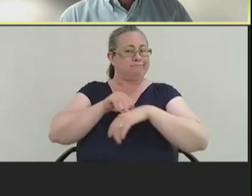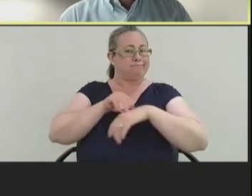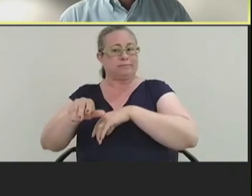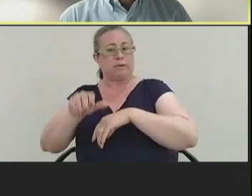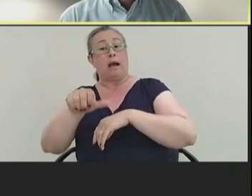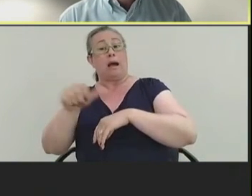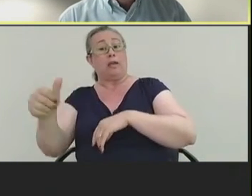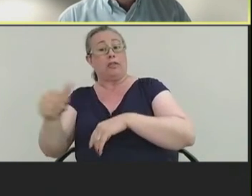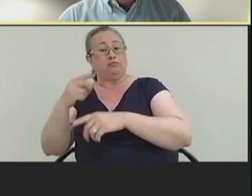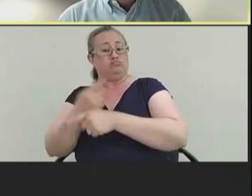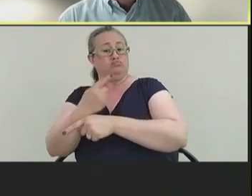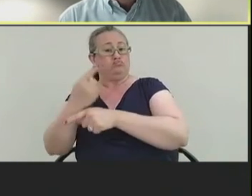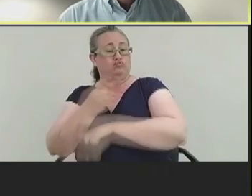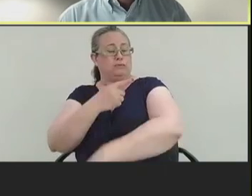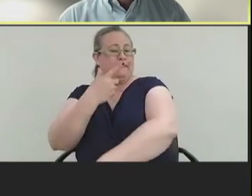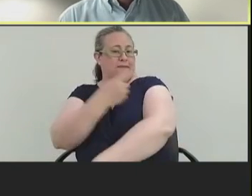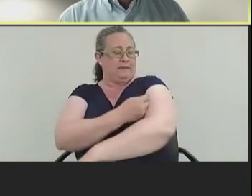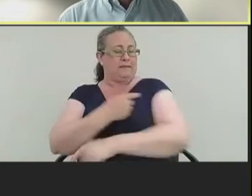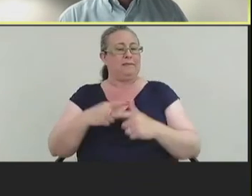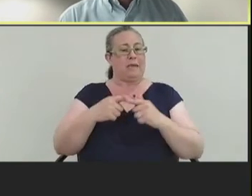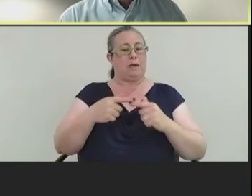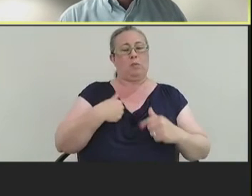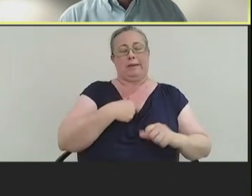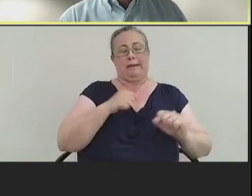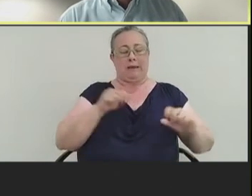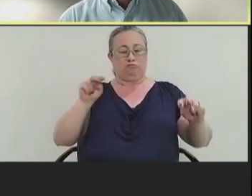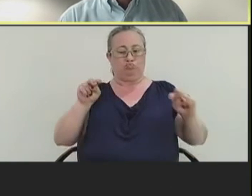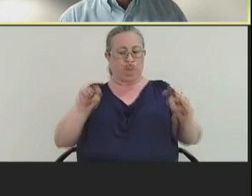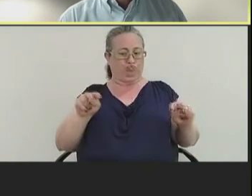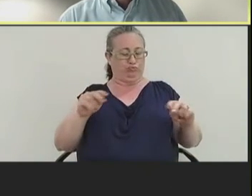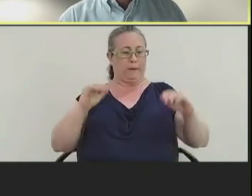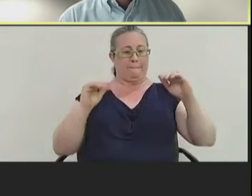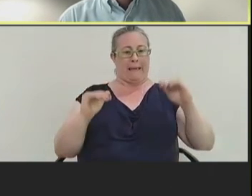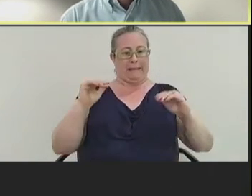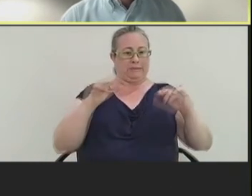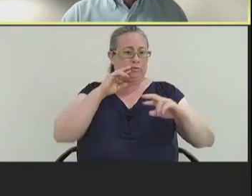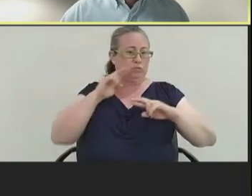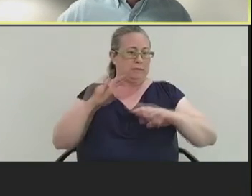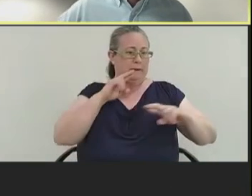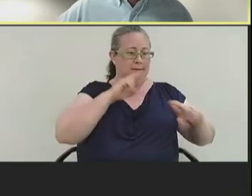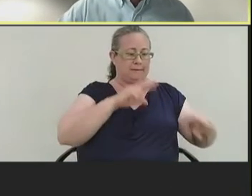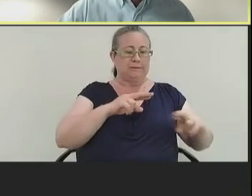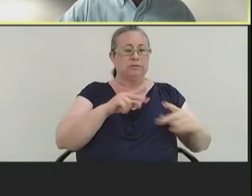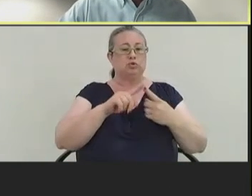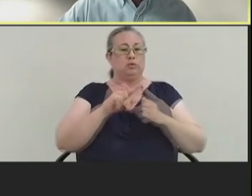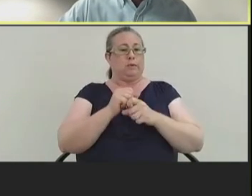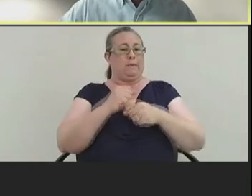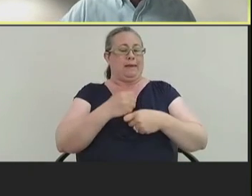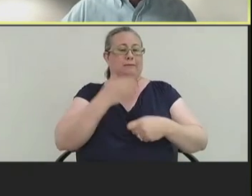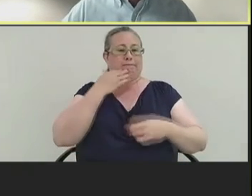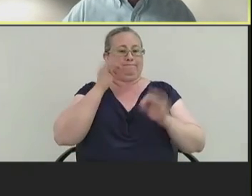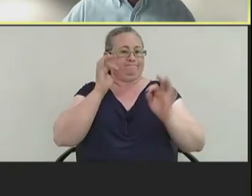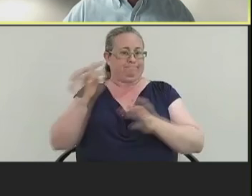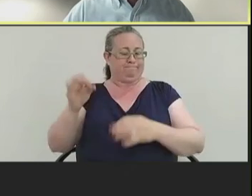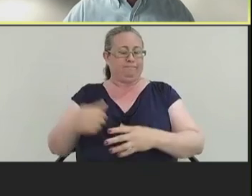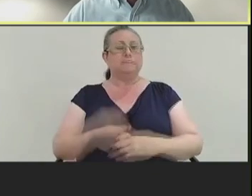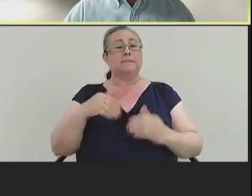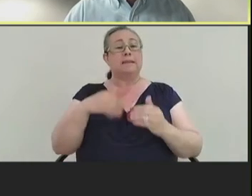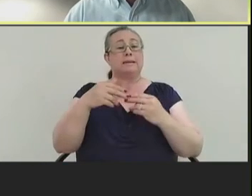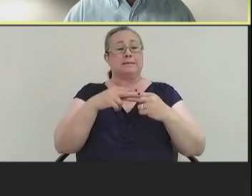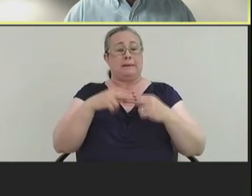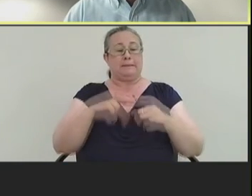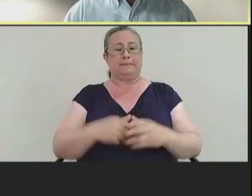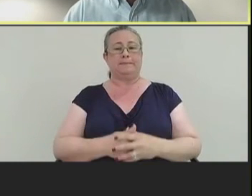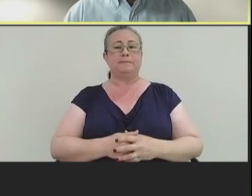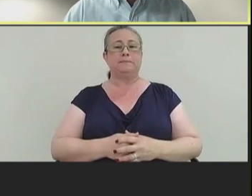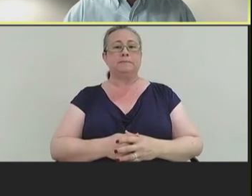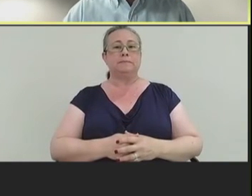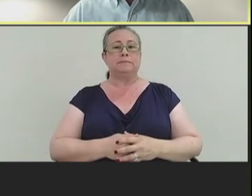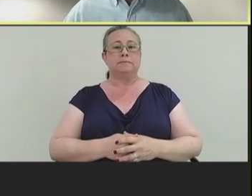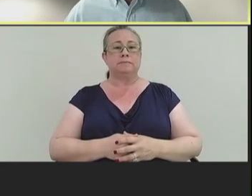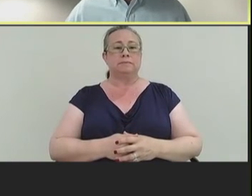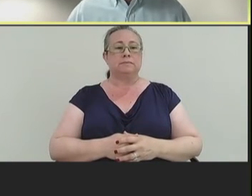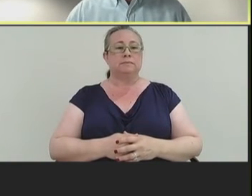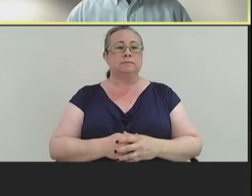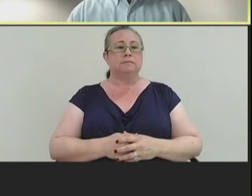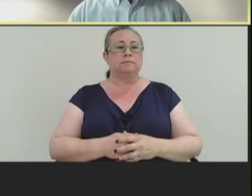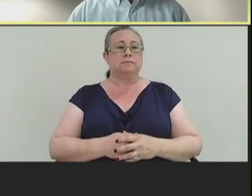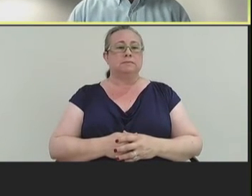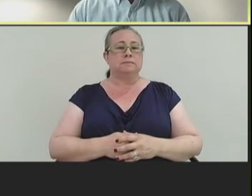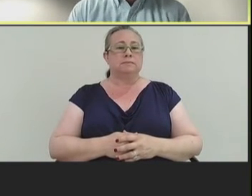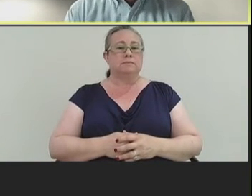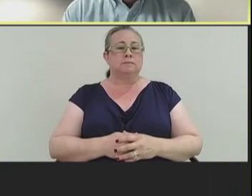that we balance the response and provide that information for open decision making. Next slide.